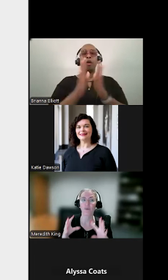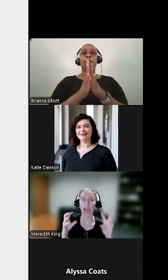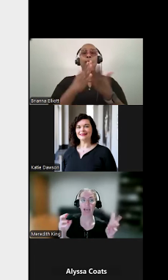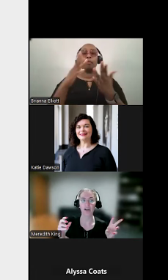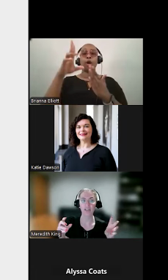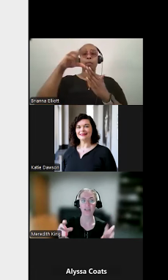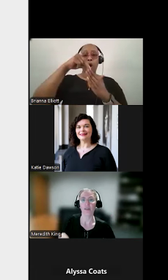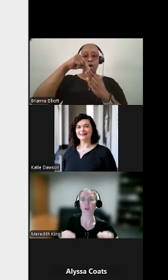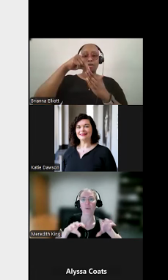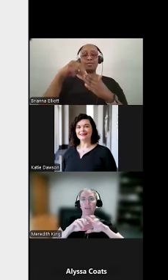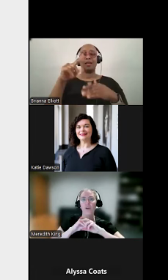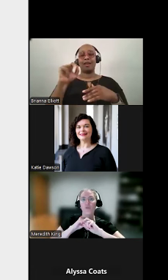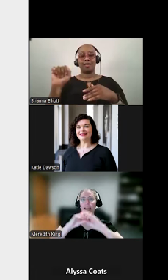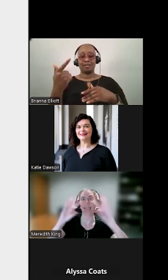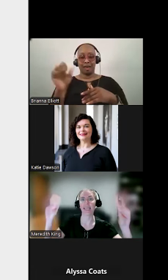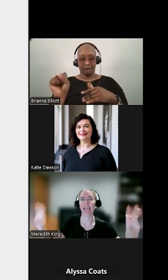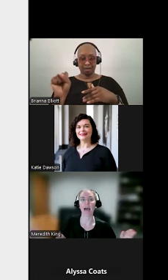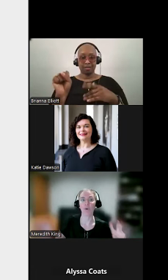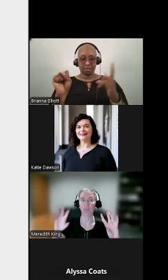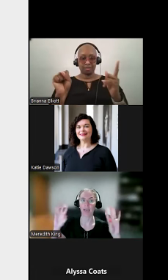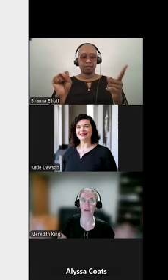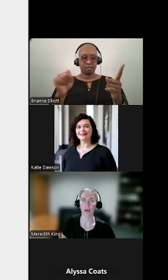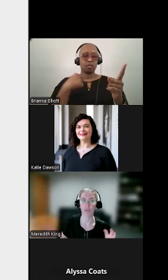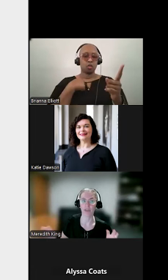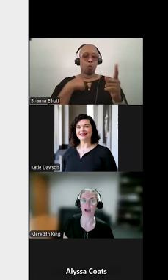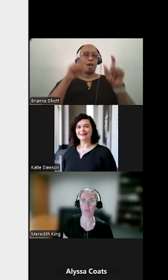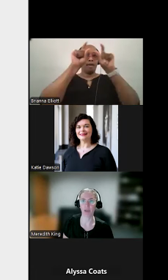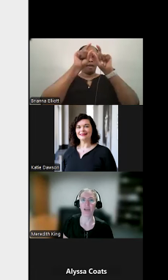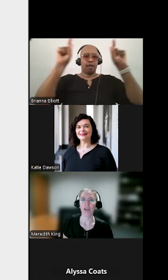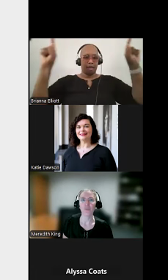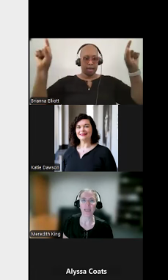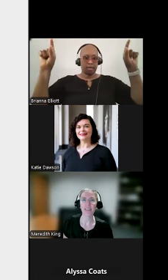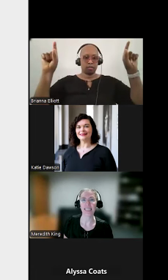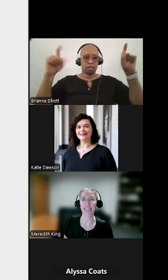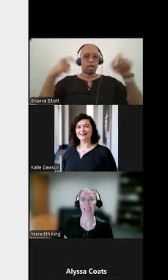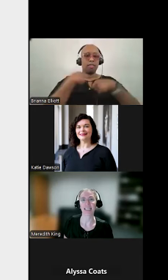so headers, they're really going to create the outline of the document. You may have seen things